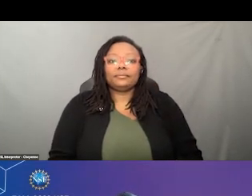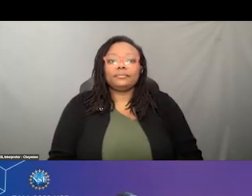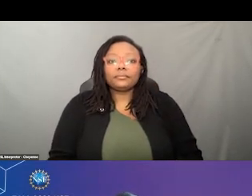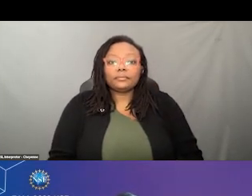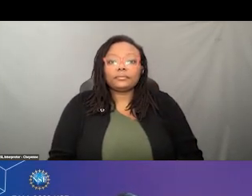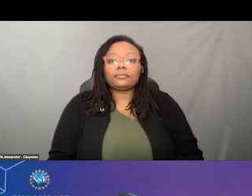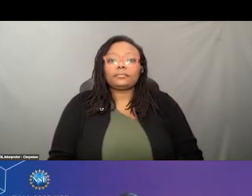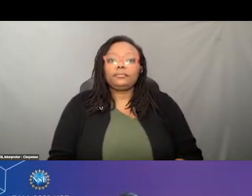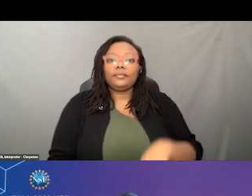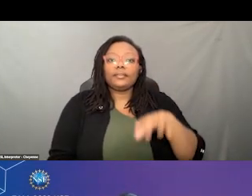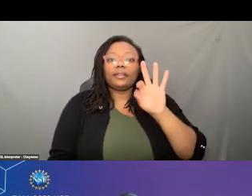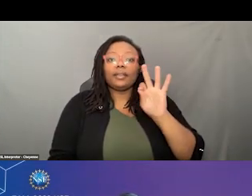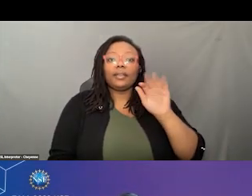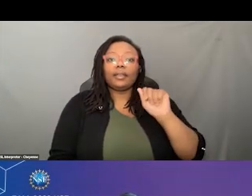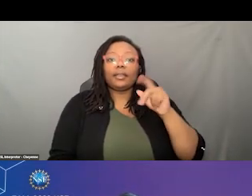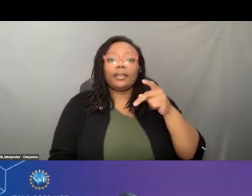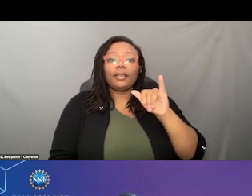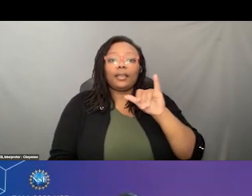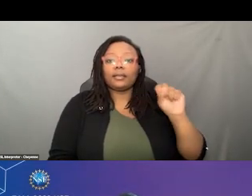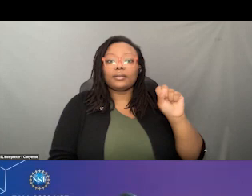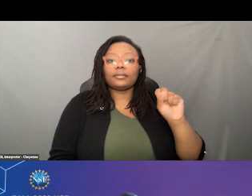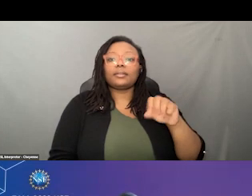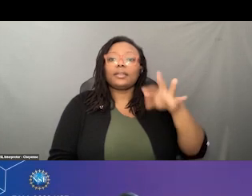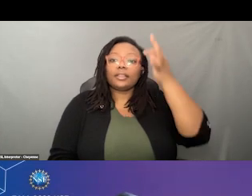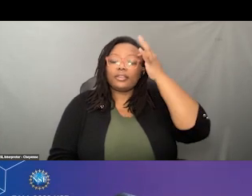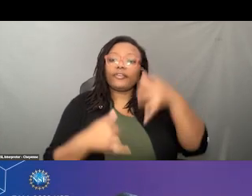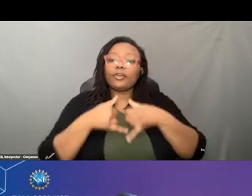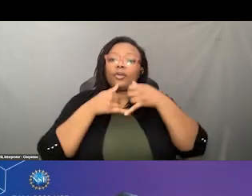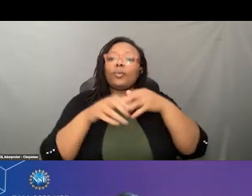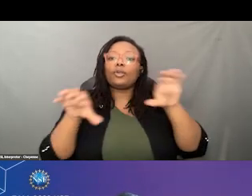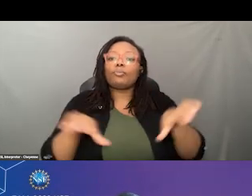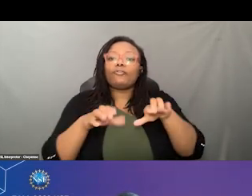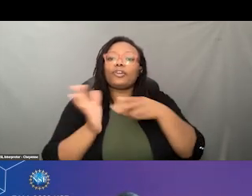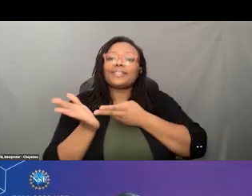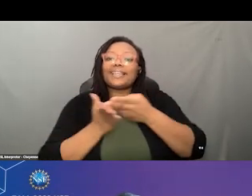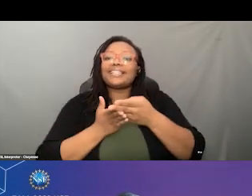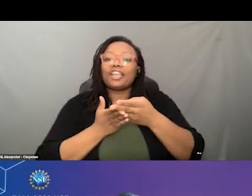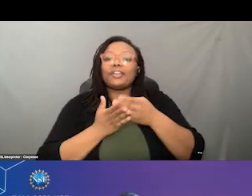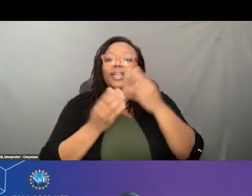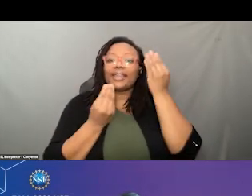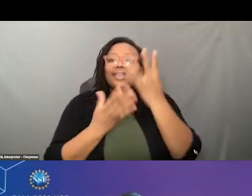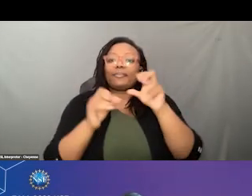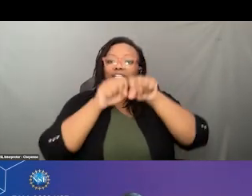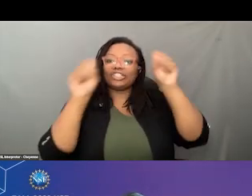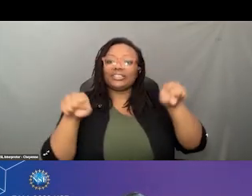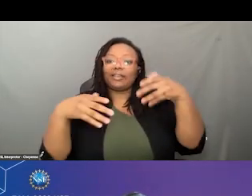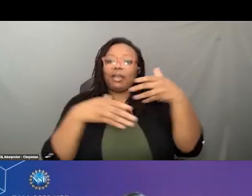Okay, FAPIIS, which is the Federal Awardee Performance Integrity and Information System.